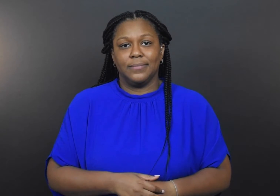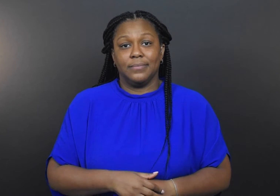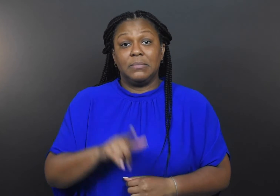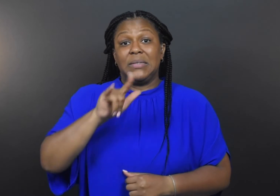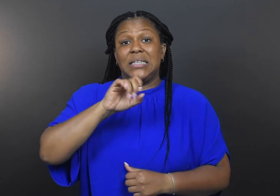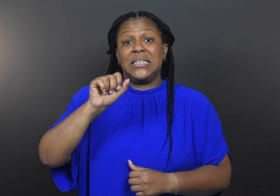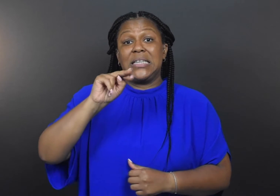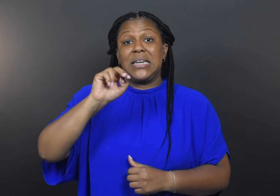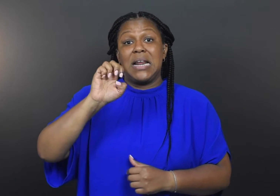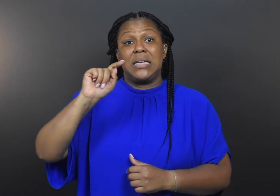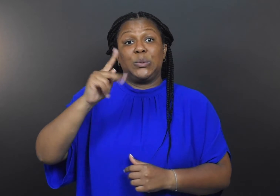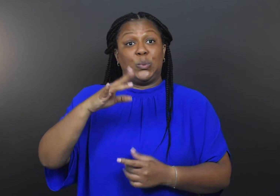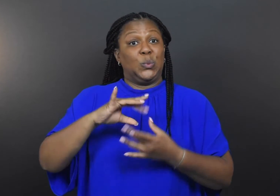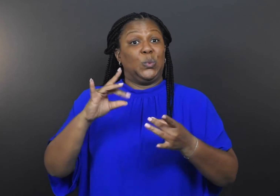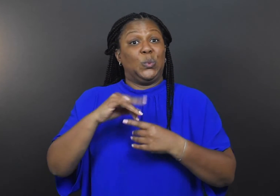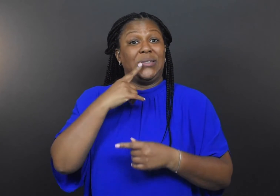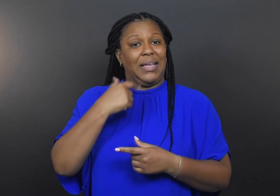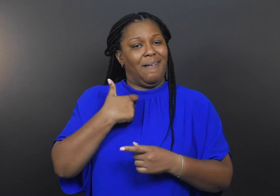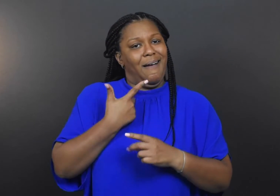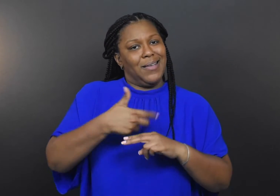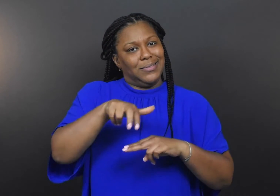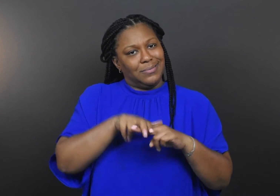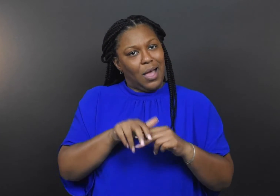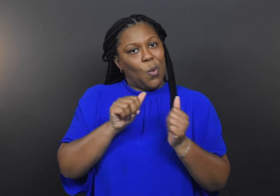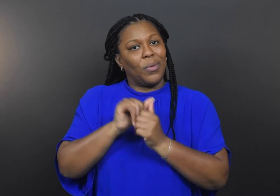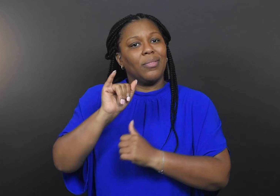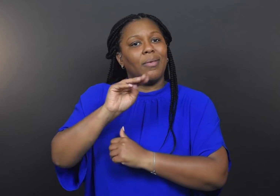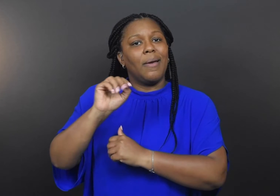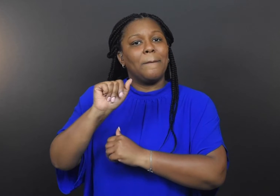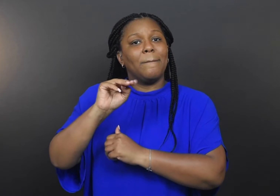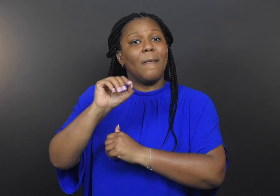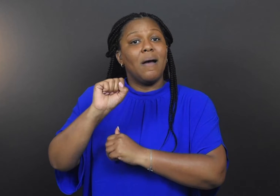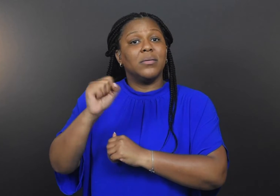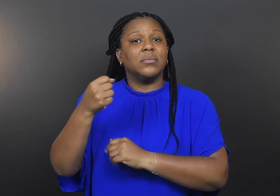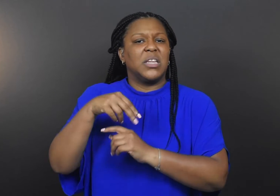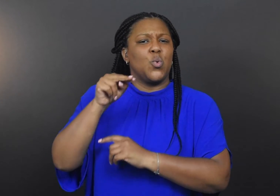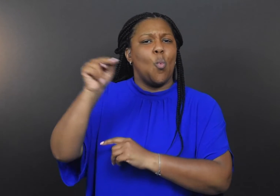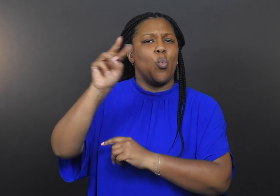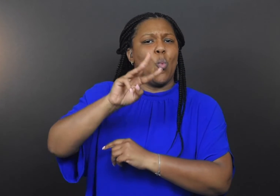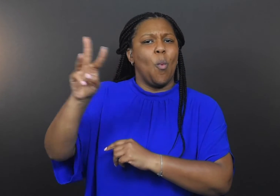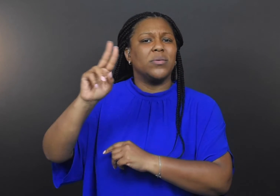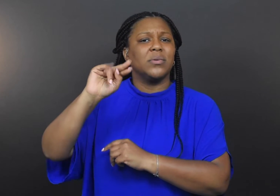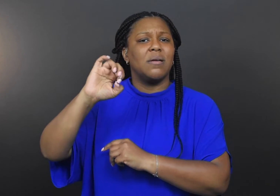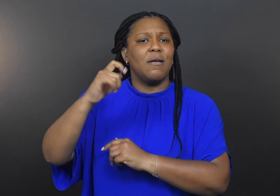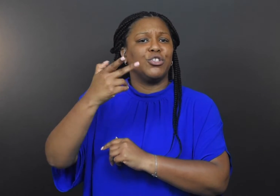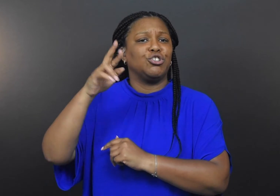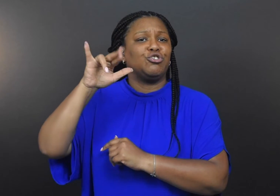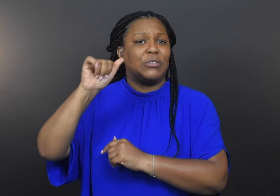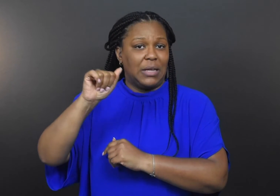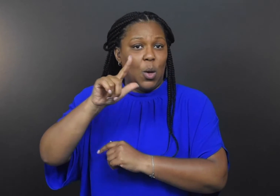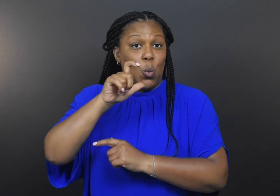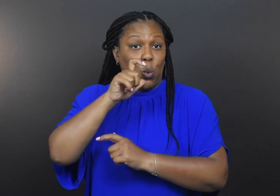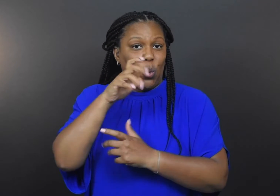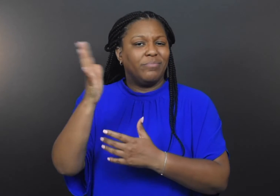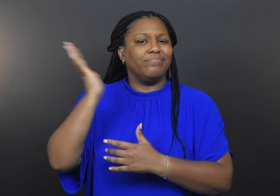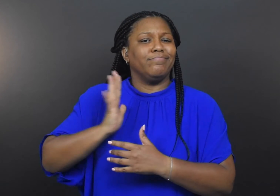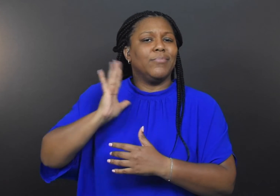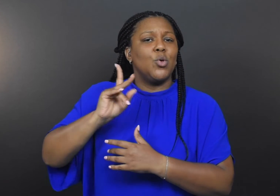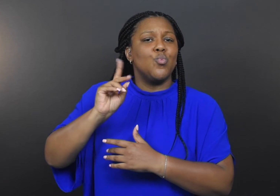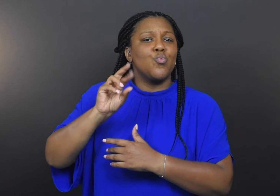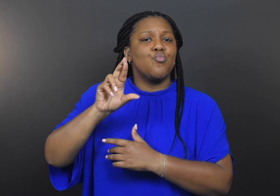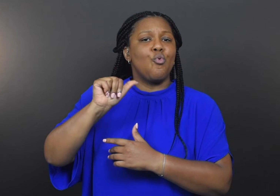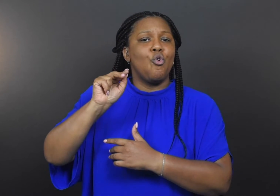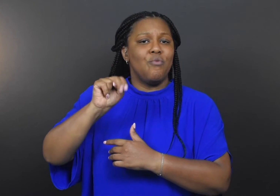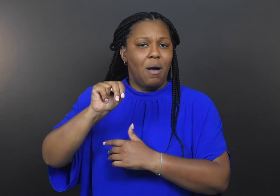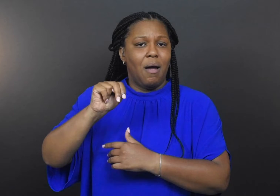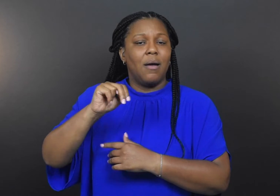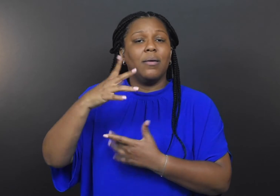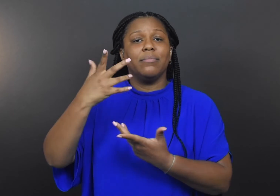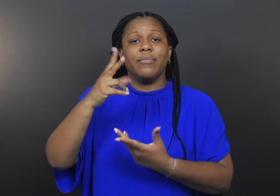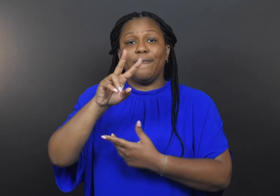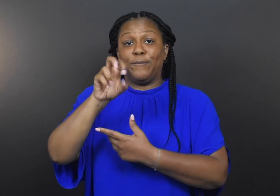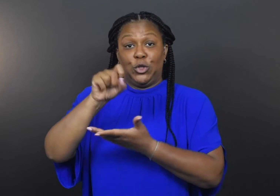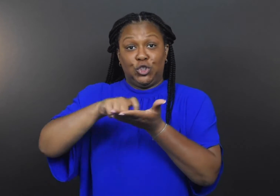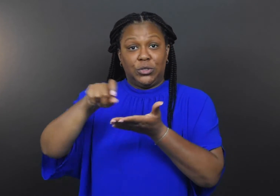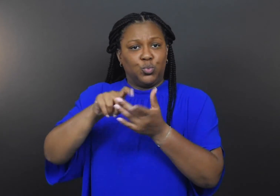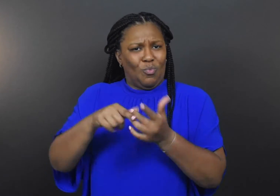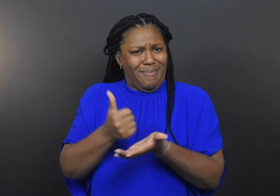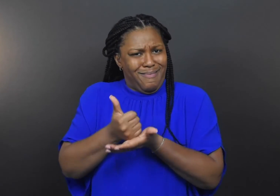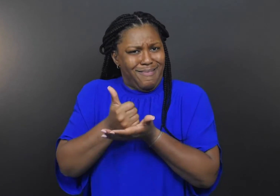“I sat with imams in northwest Nigeria who used Koran verses to help worshippers understand